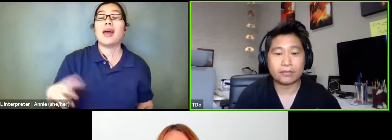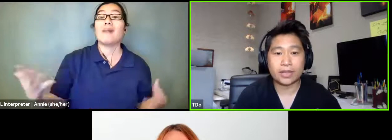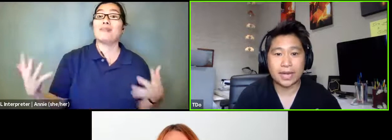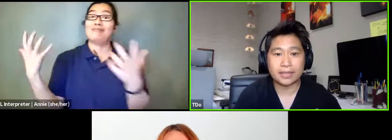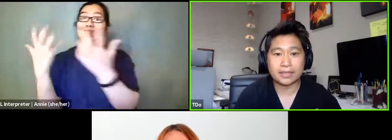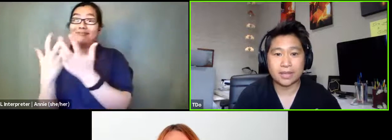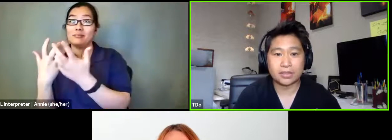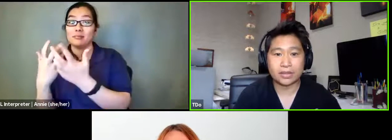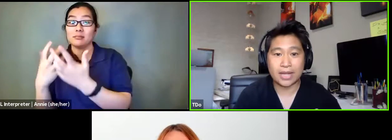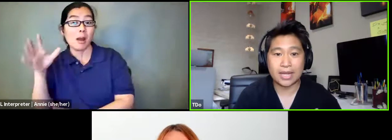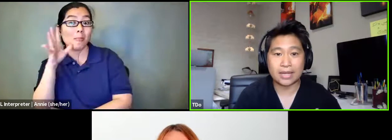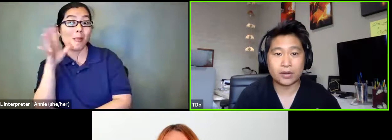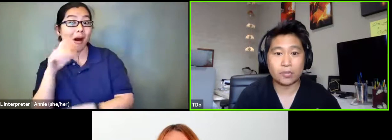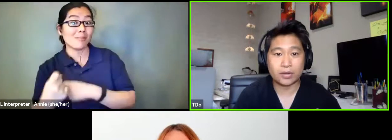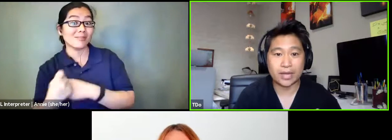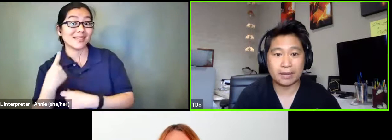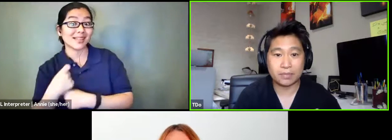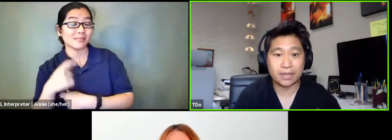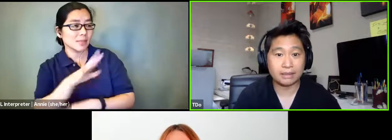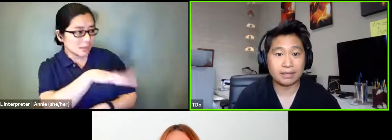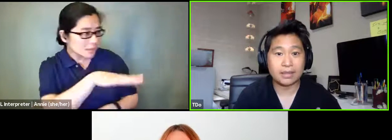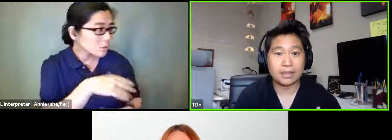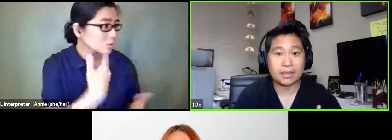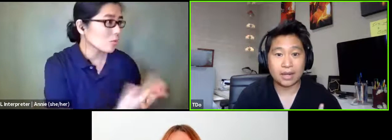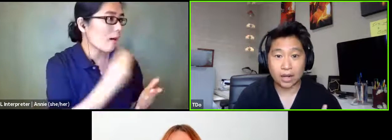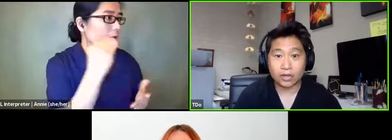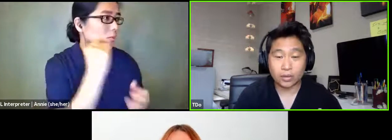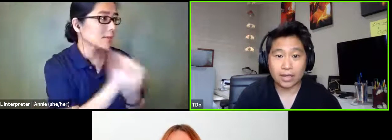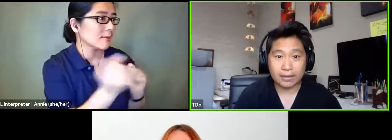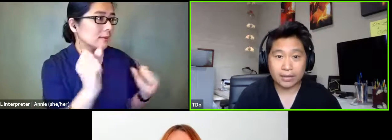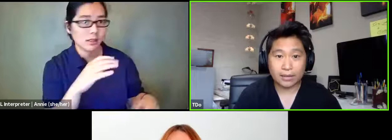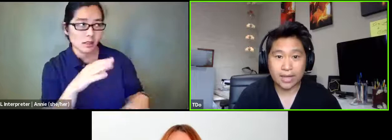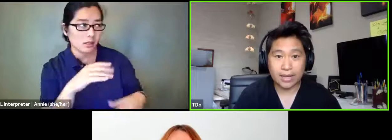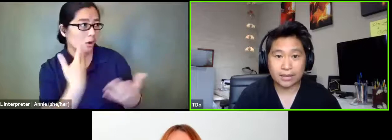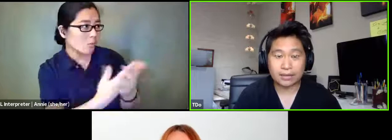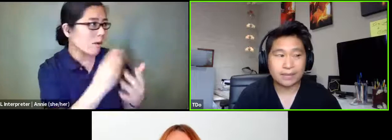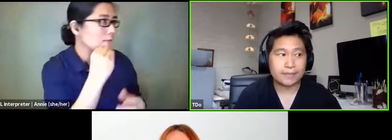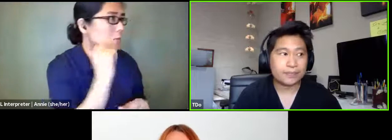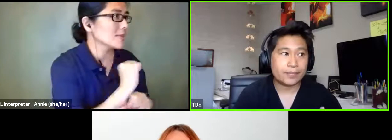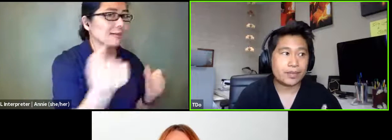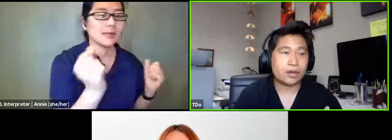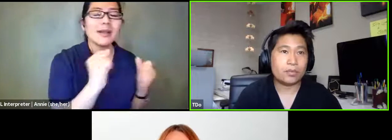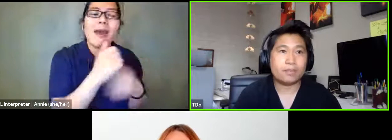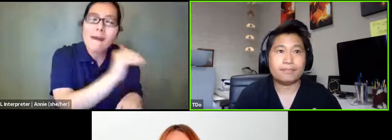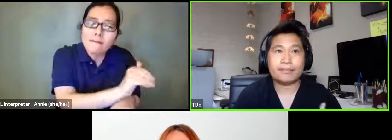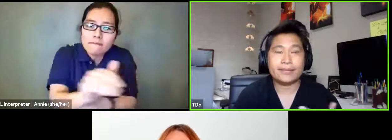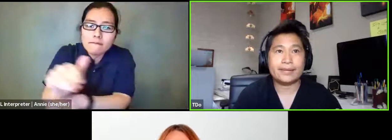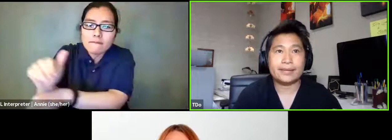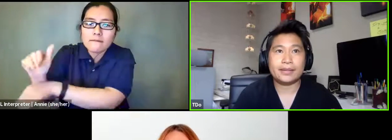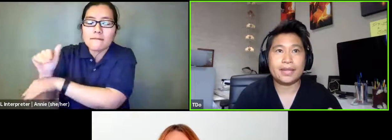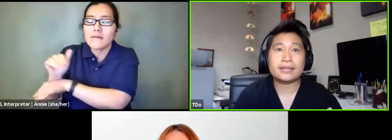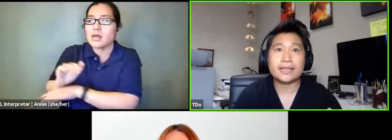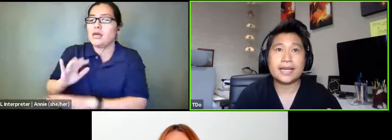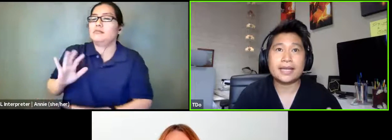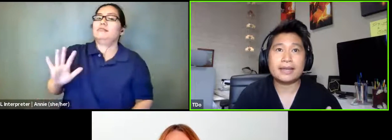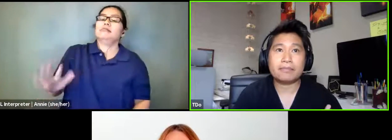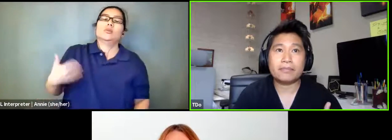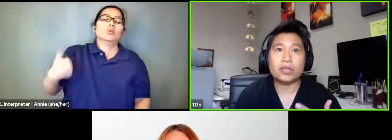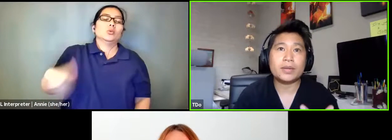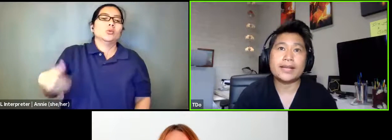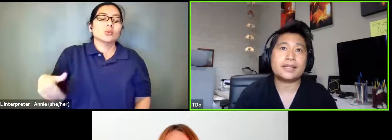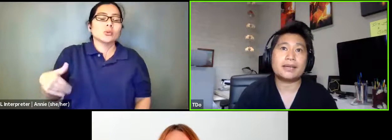every night to make sure I got home OK meaning are you alive and OK? You know, things like humanizing